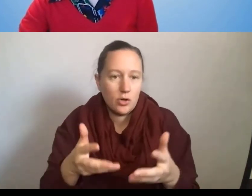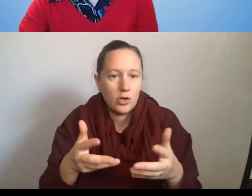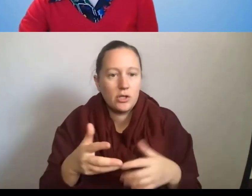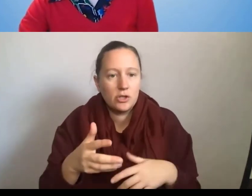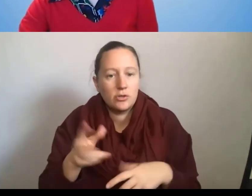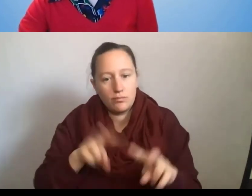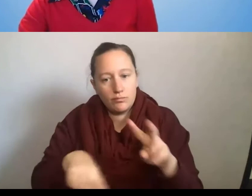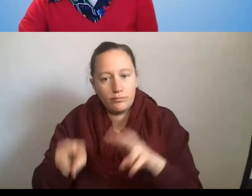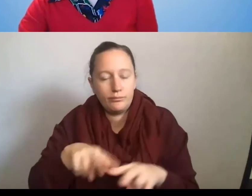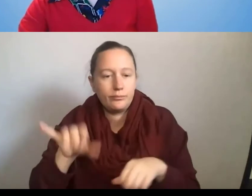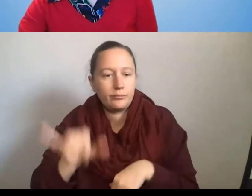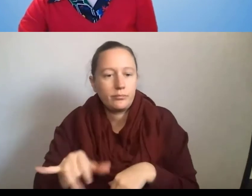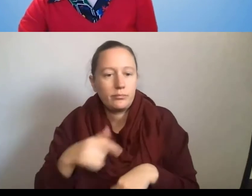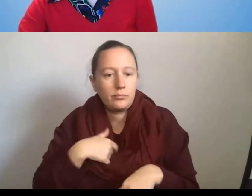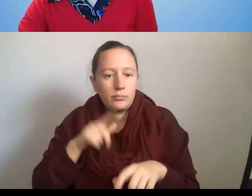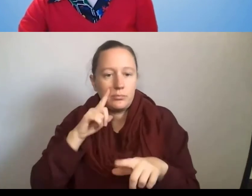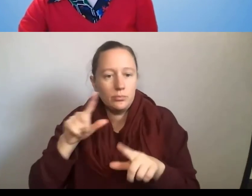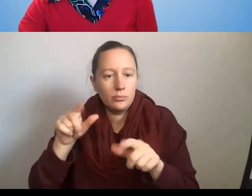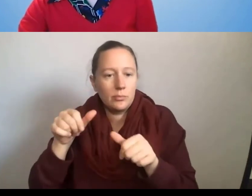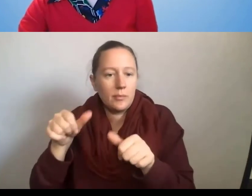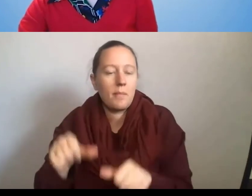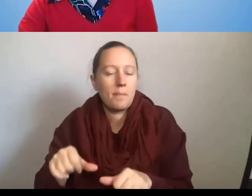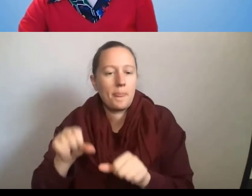and I can put the link for the NIMH website.